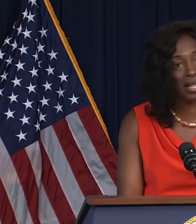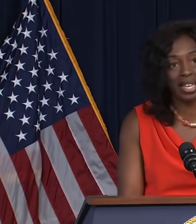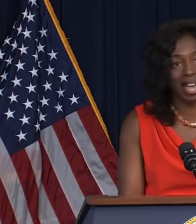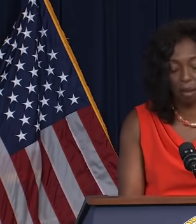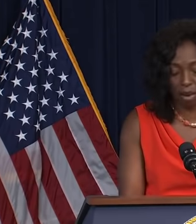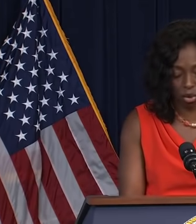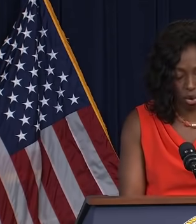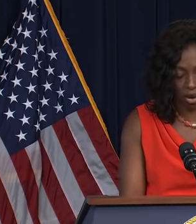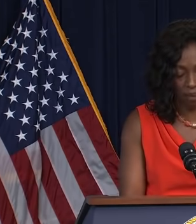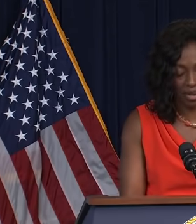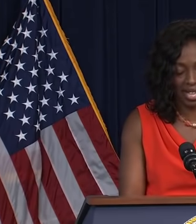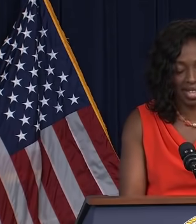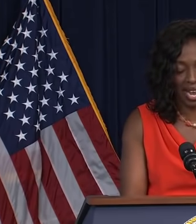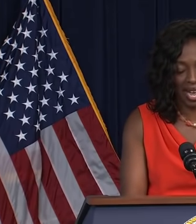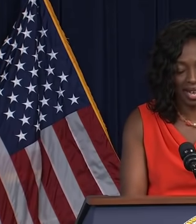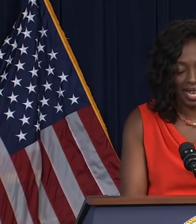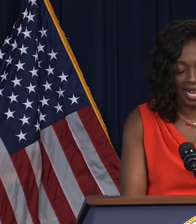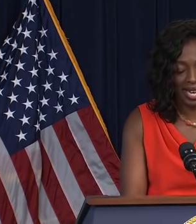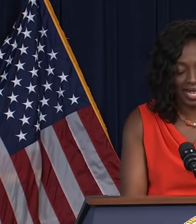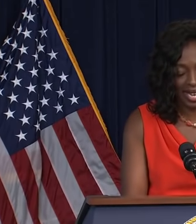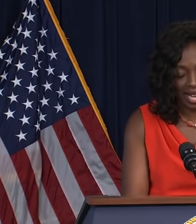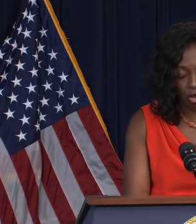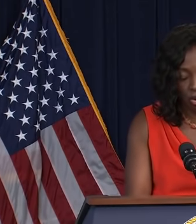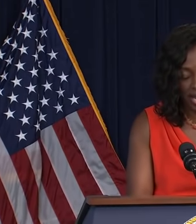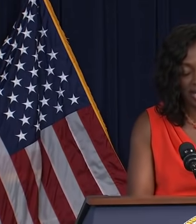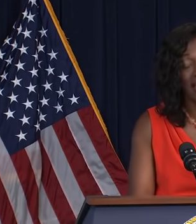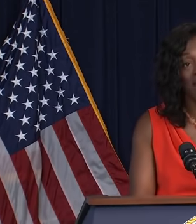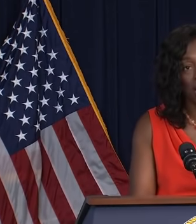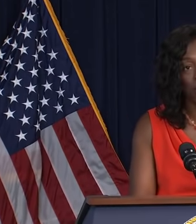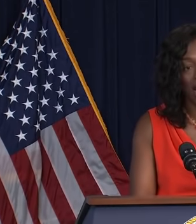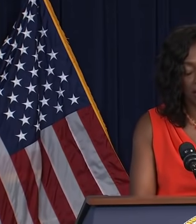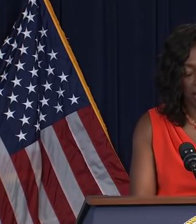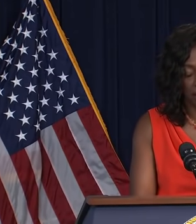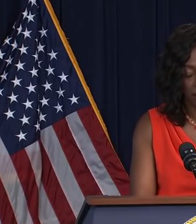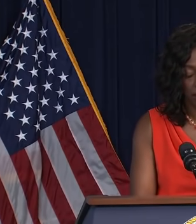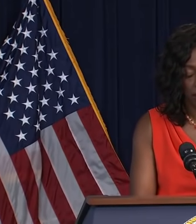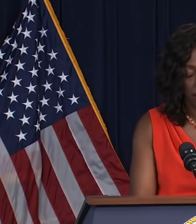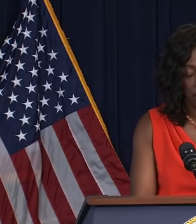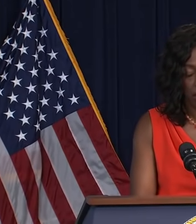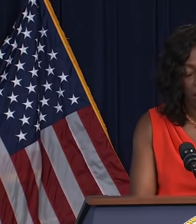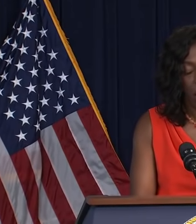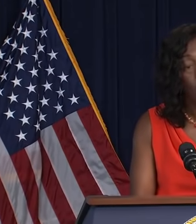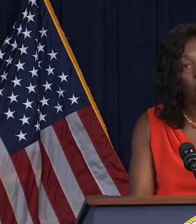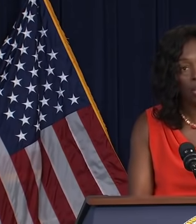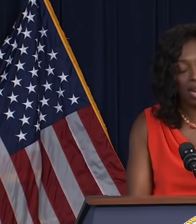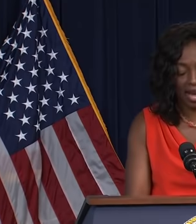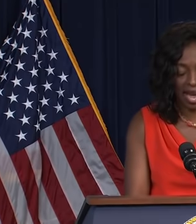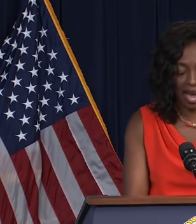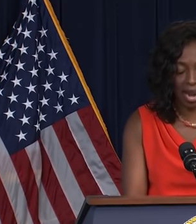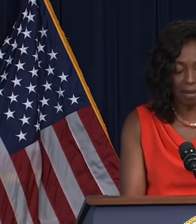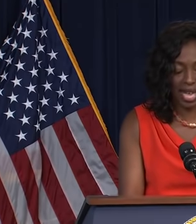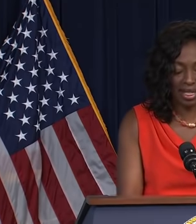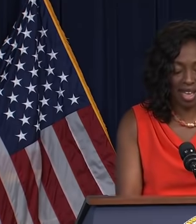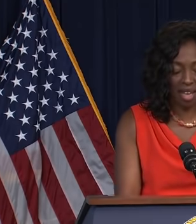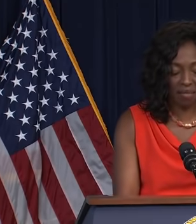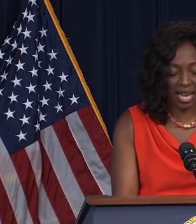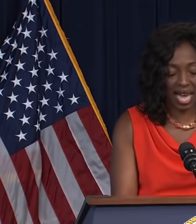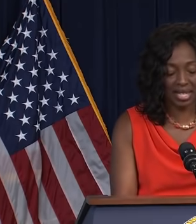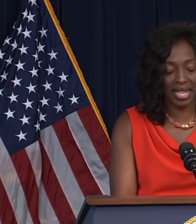daughter have The media I will out at the bank we sat up well